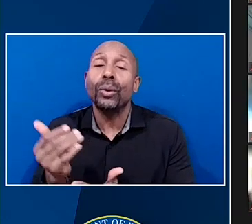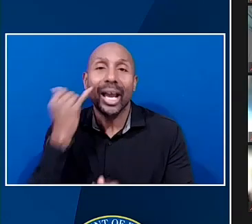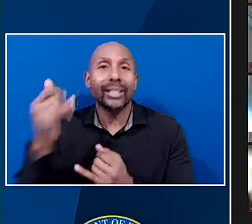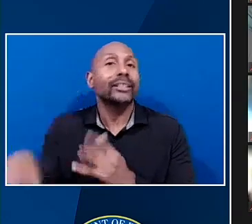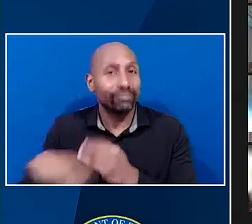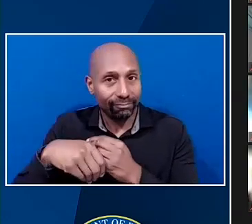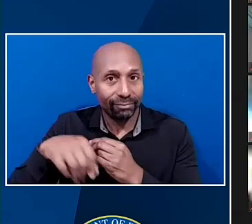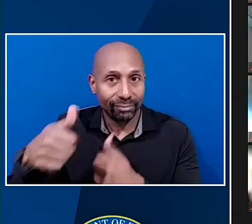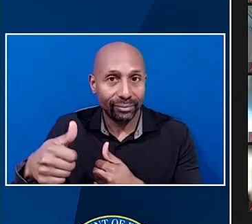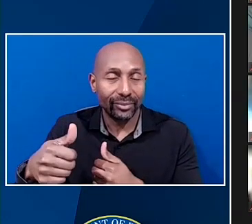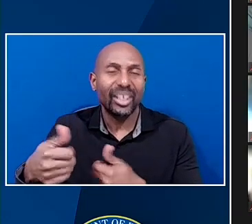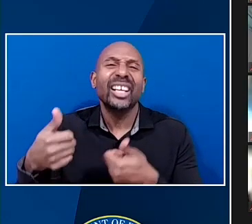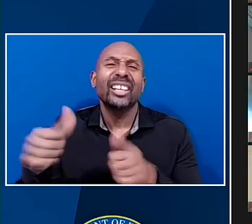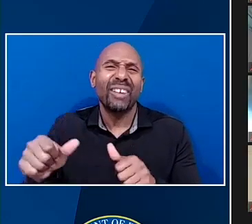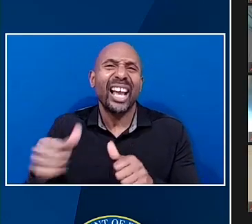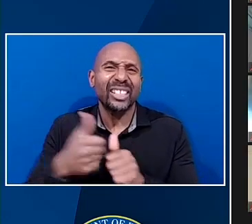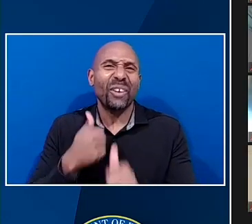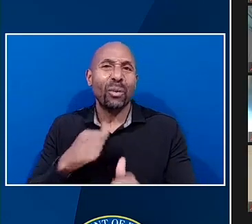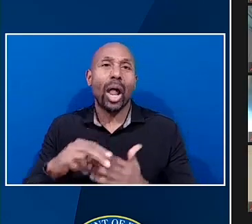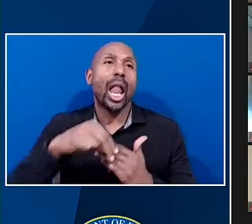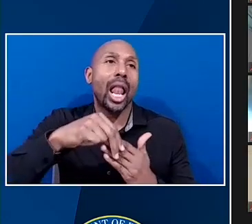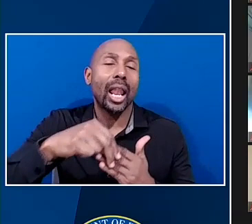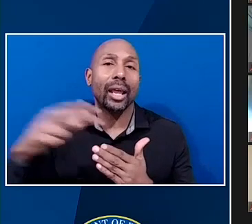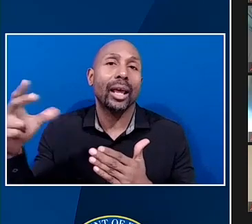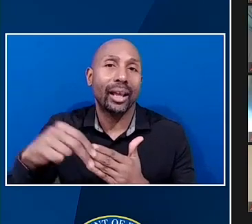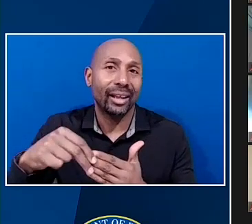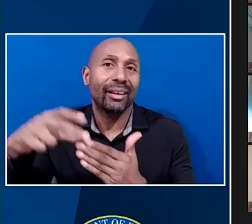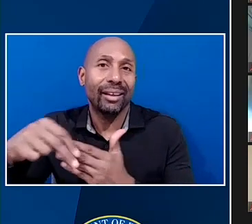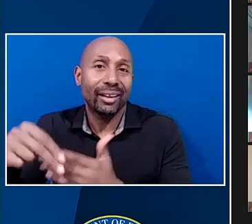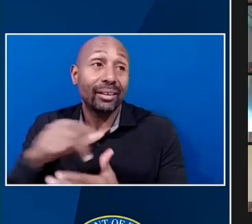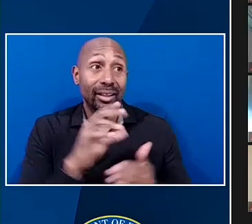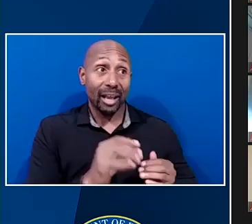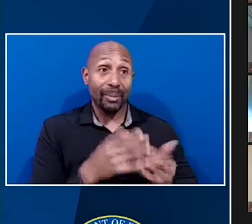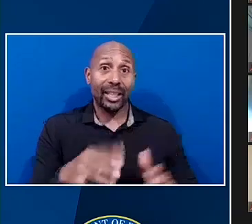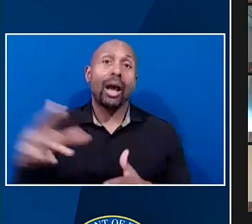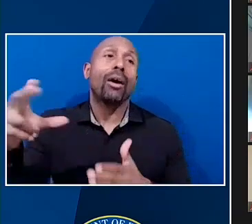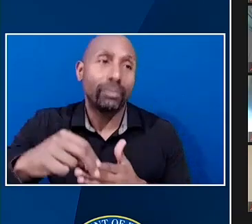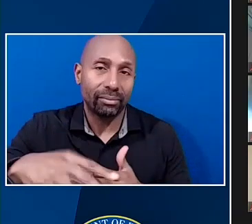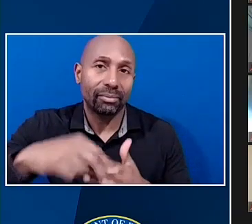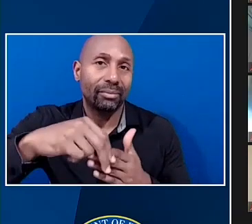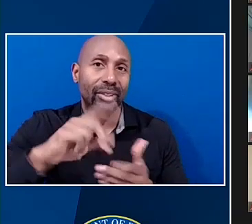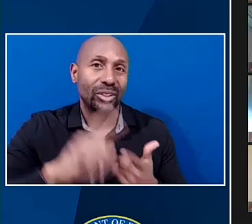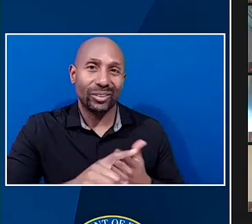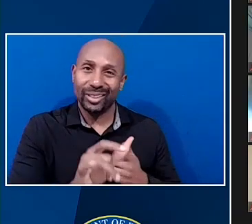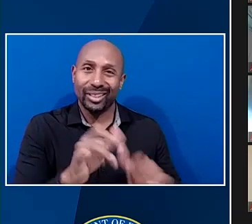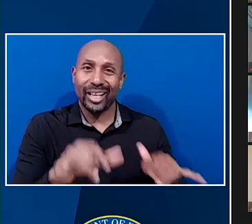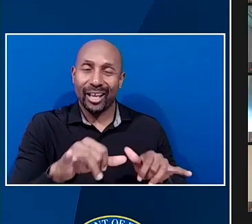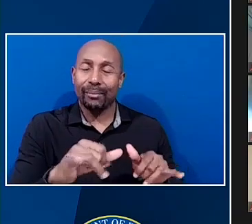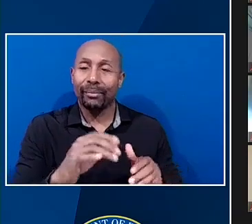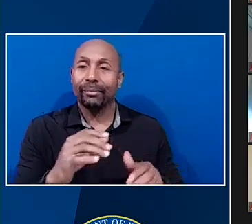multiple ways in which we can share information with the rest of the committee members and the Department, including in